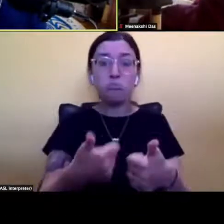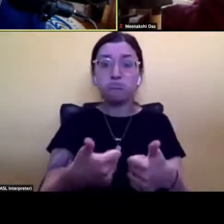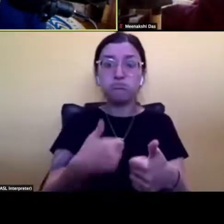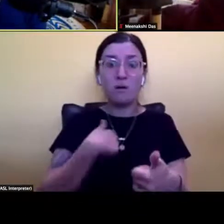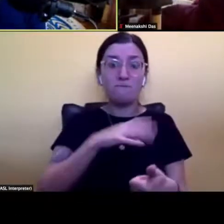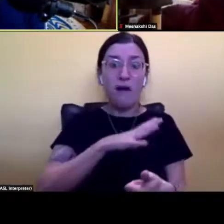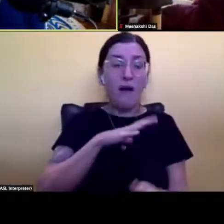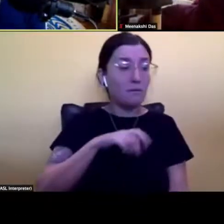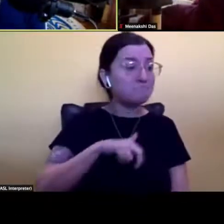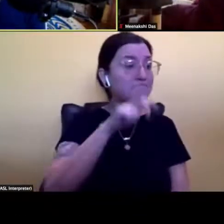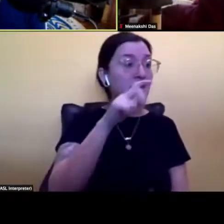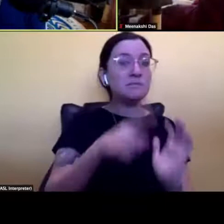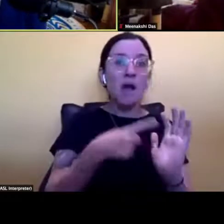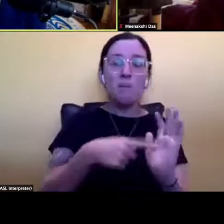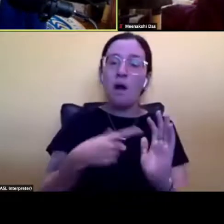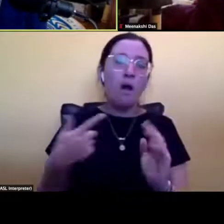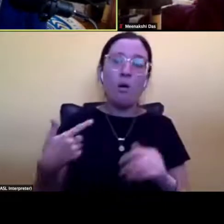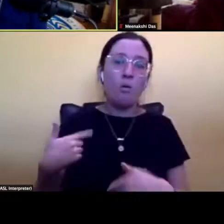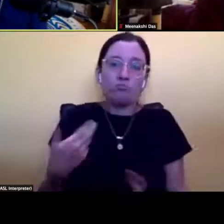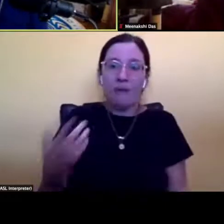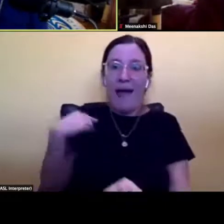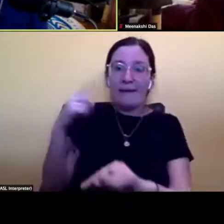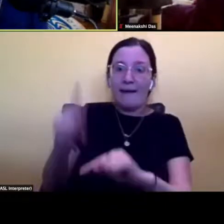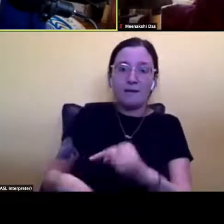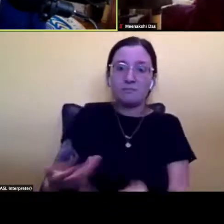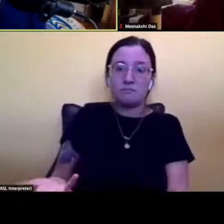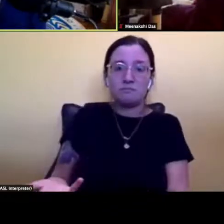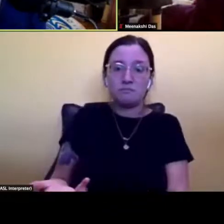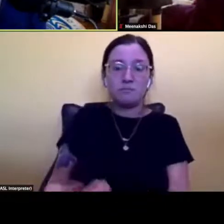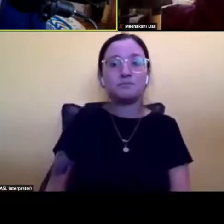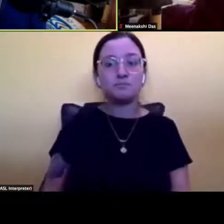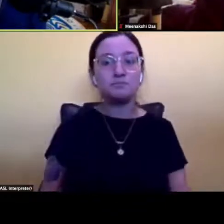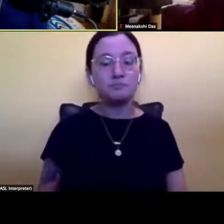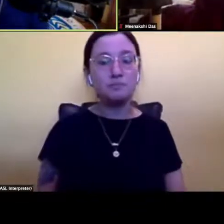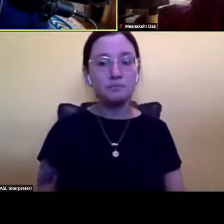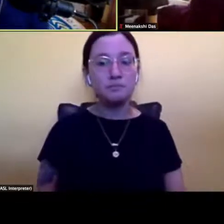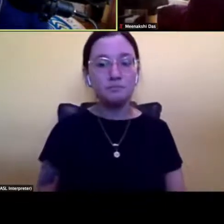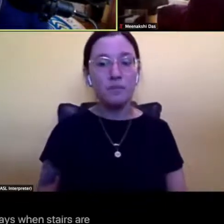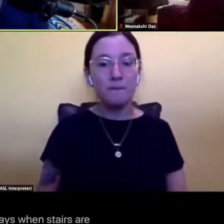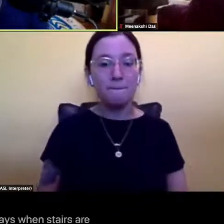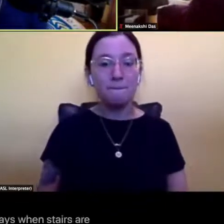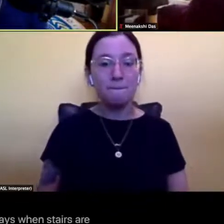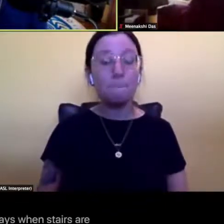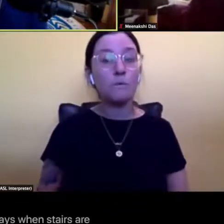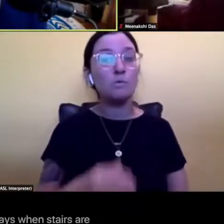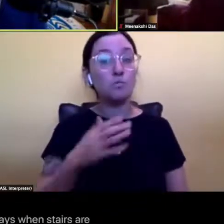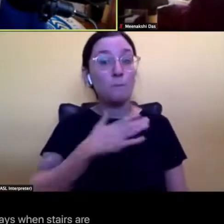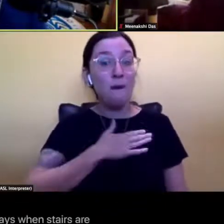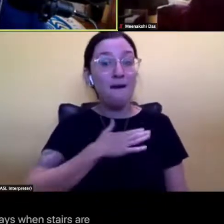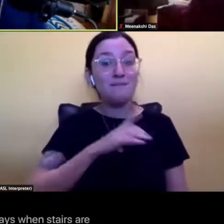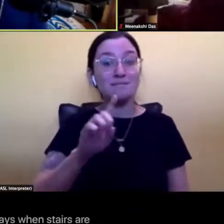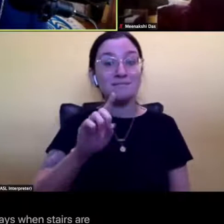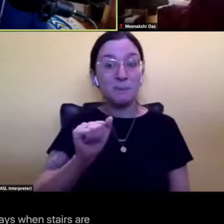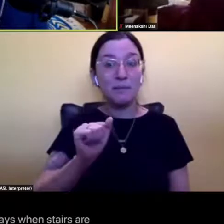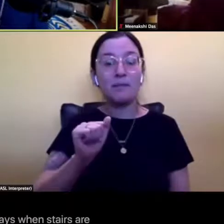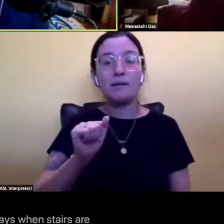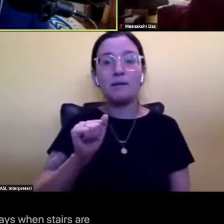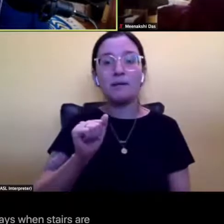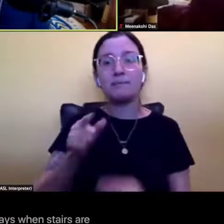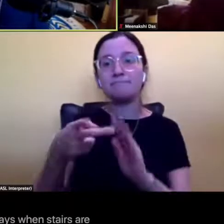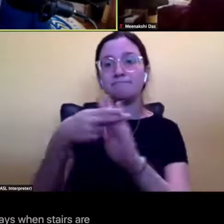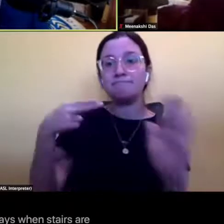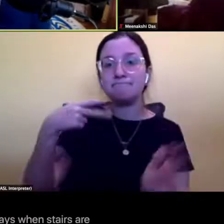when stairs are not going to happen and my disability is progressive and so at